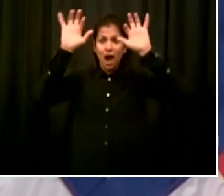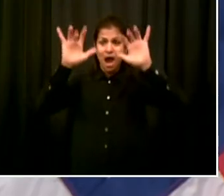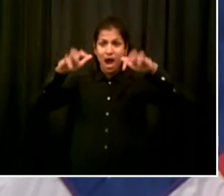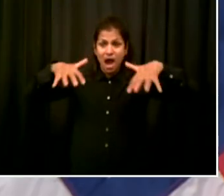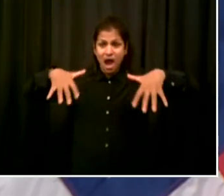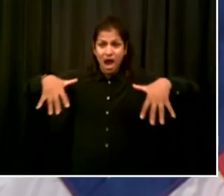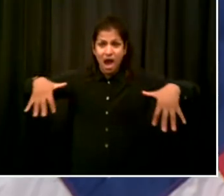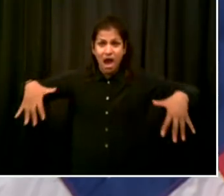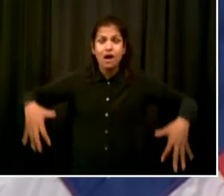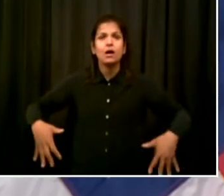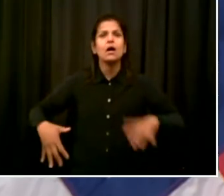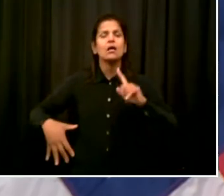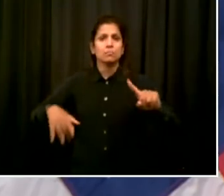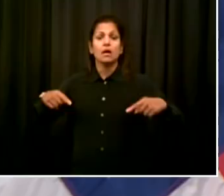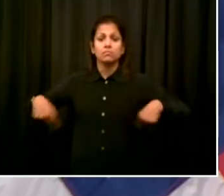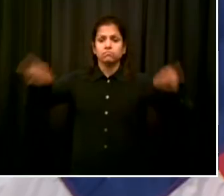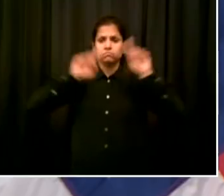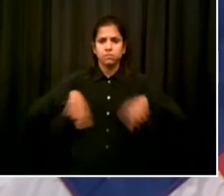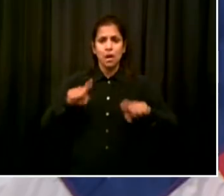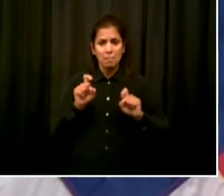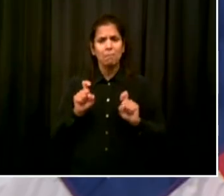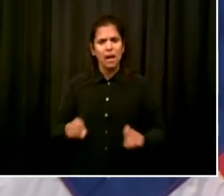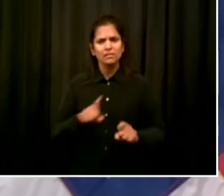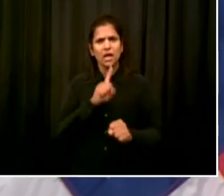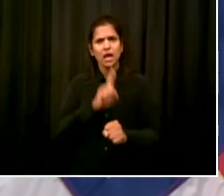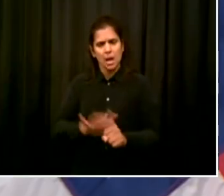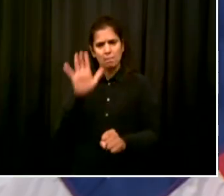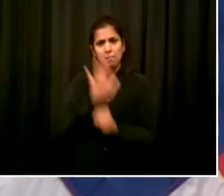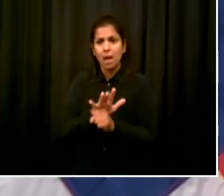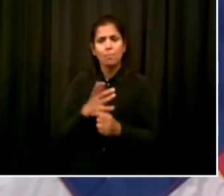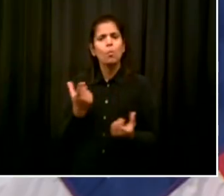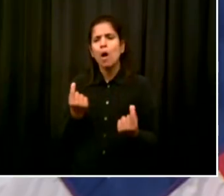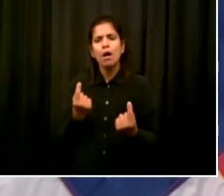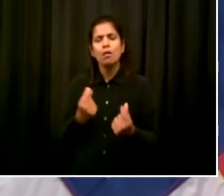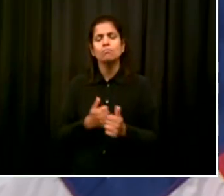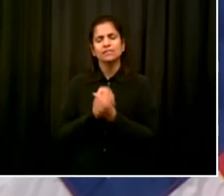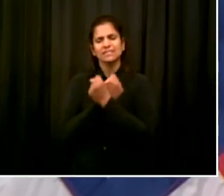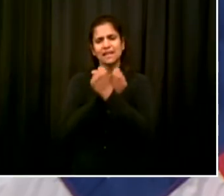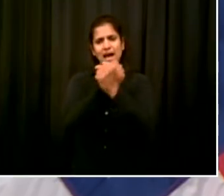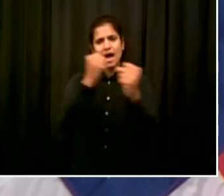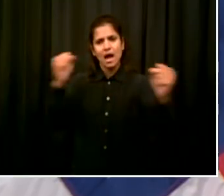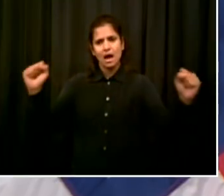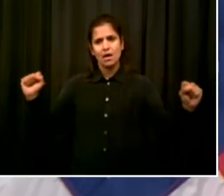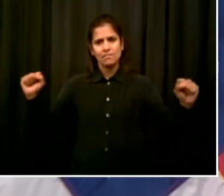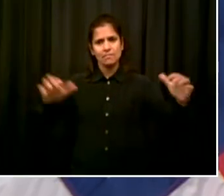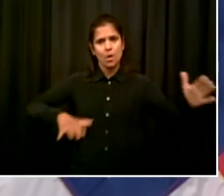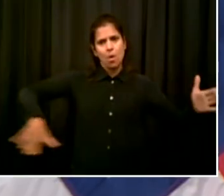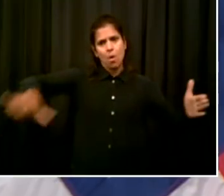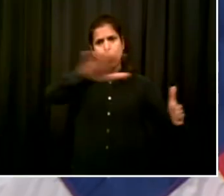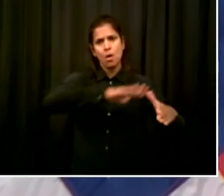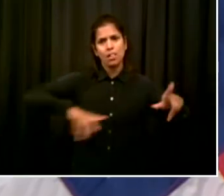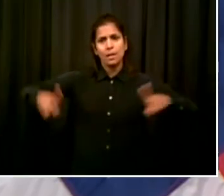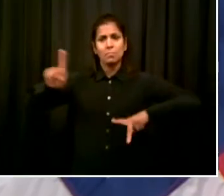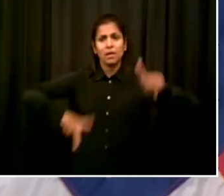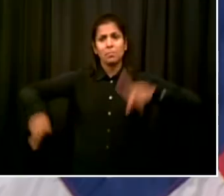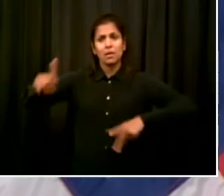DECTETIVES AND POLICE OFFICERS, WE ARE COMMITTED TO KEEPING NEW